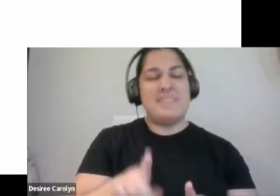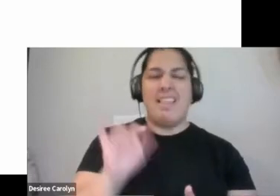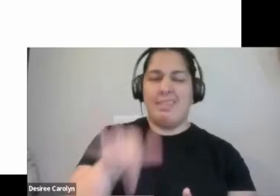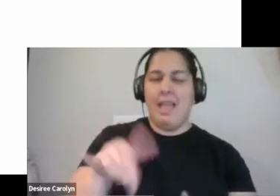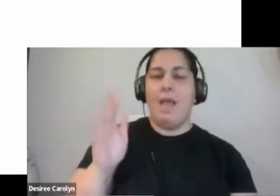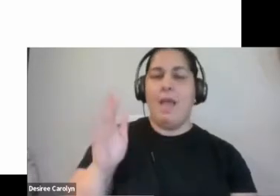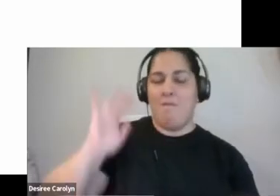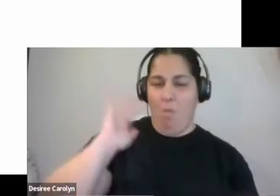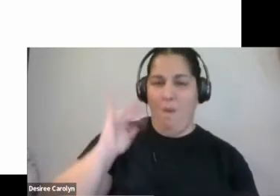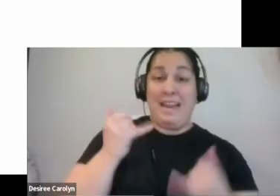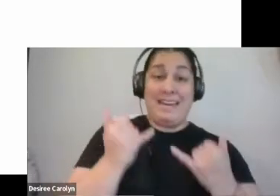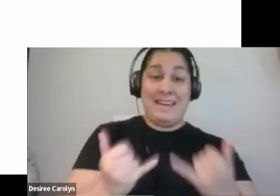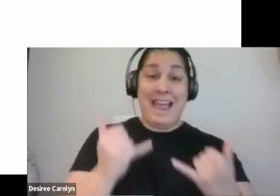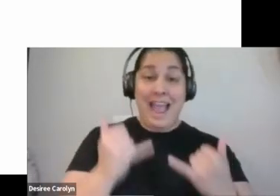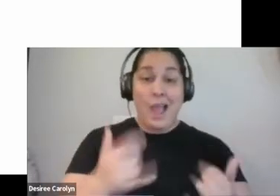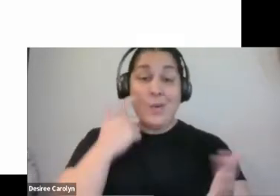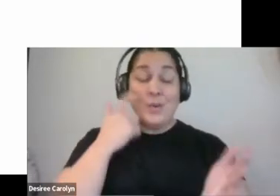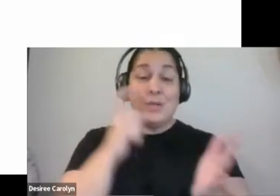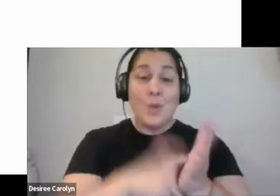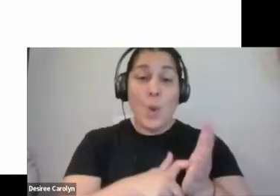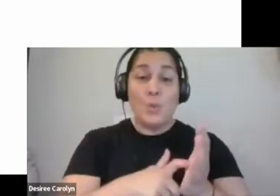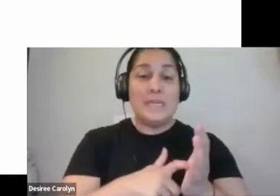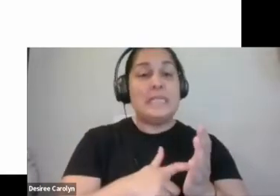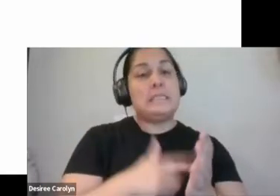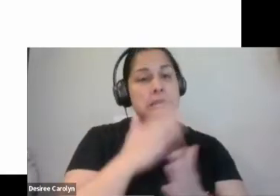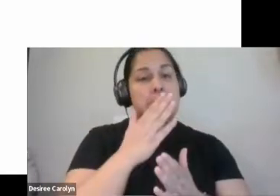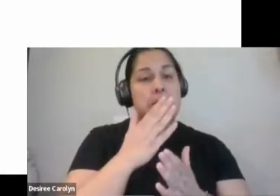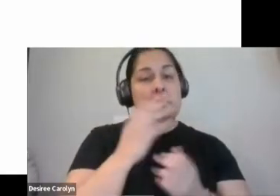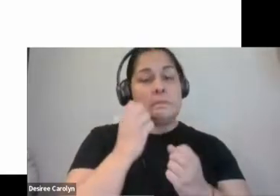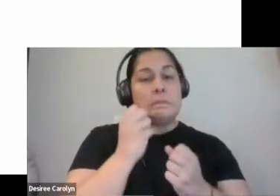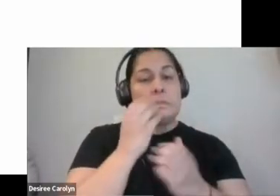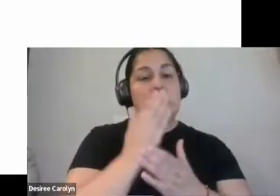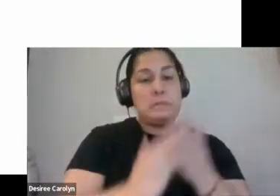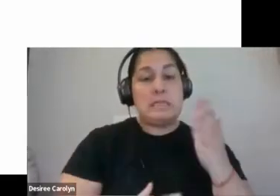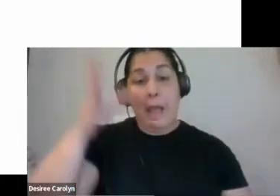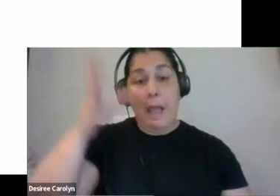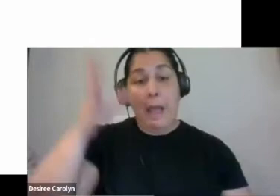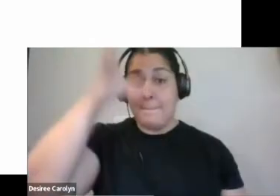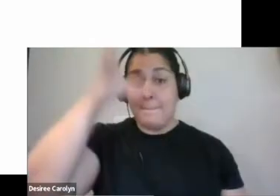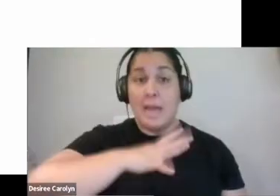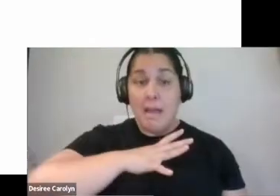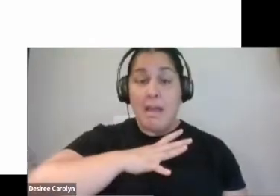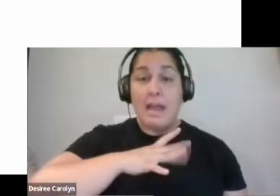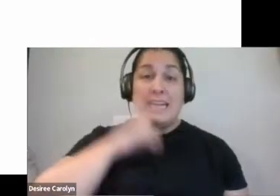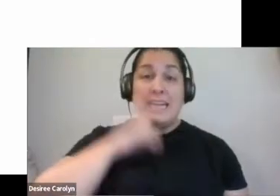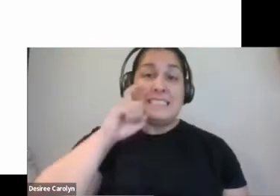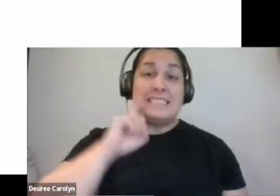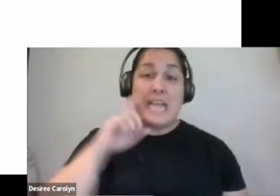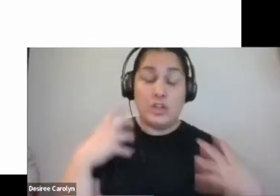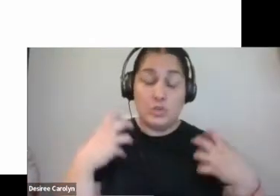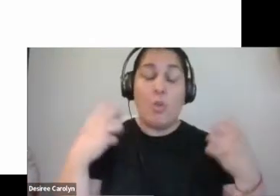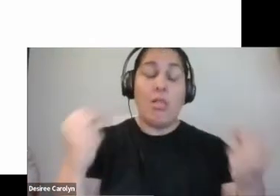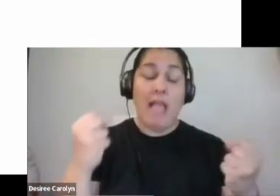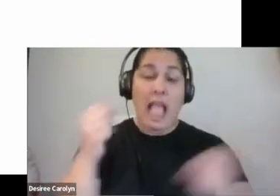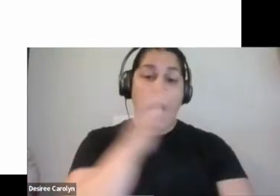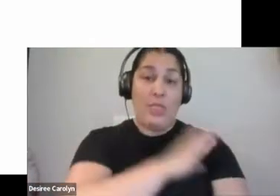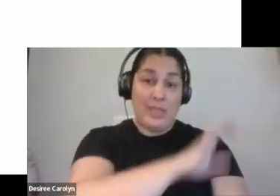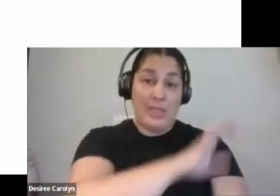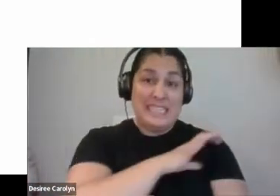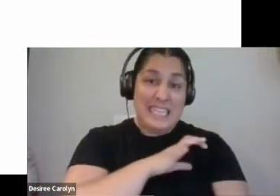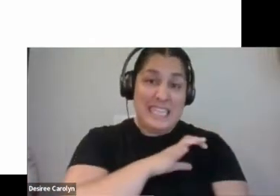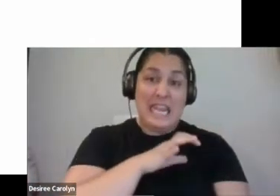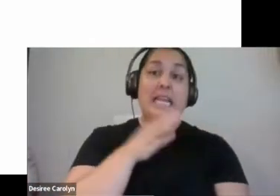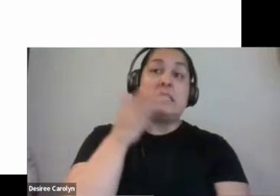particularly men in sexual health clinics in Europe who've had asymptomatic screening with